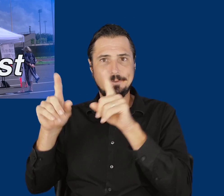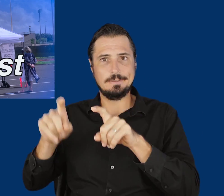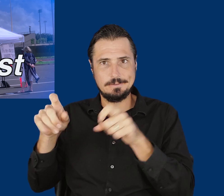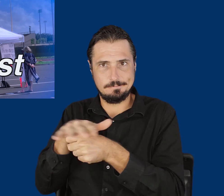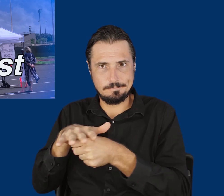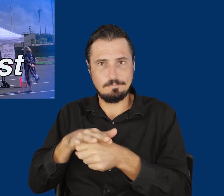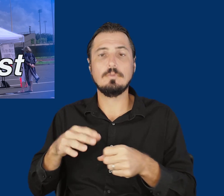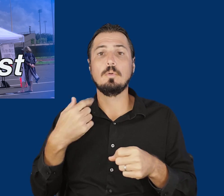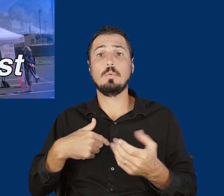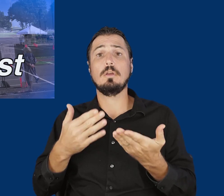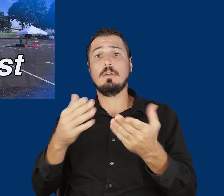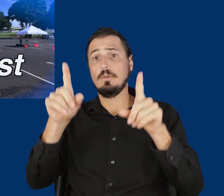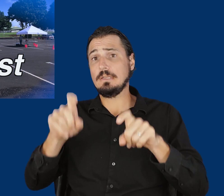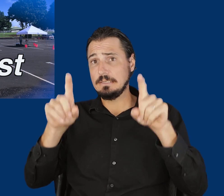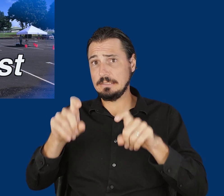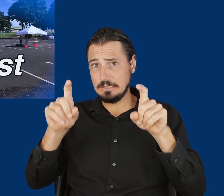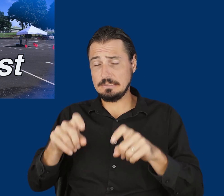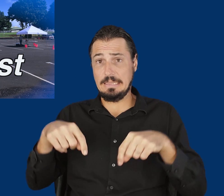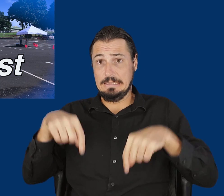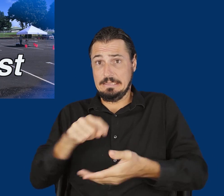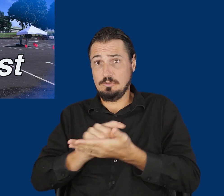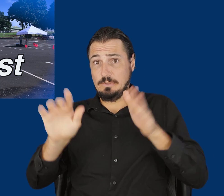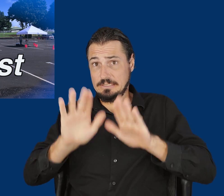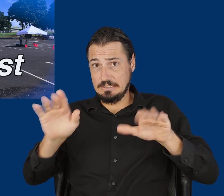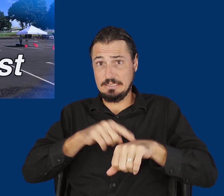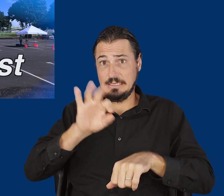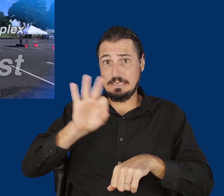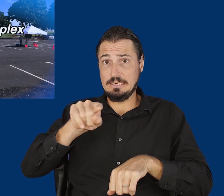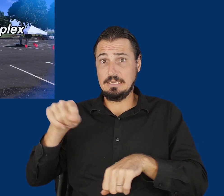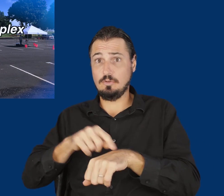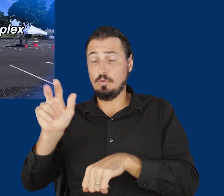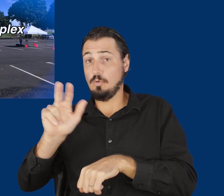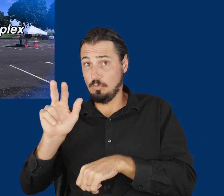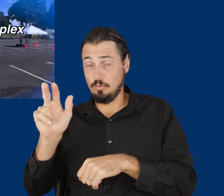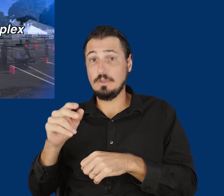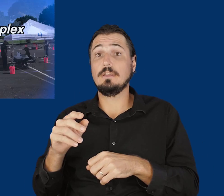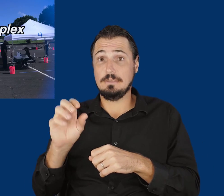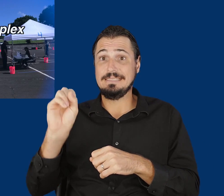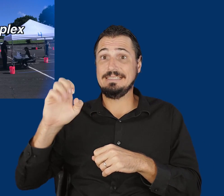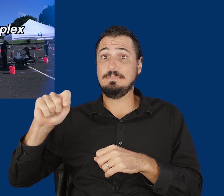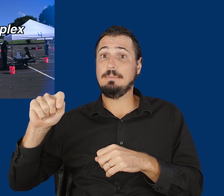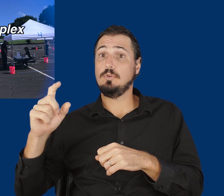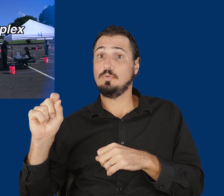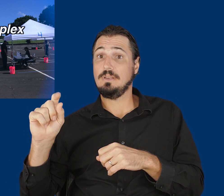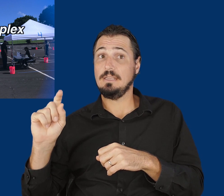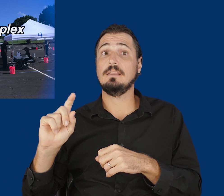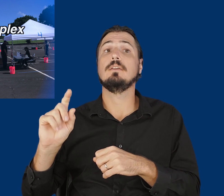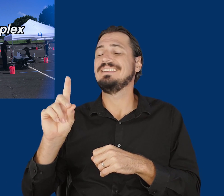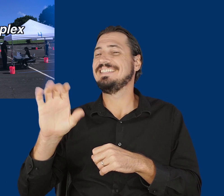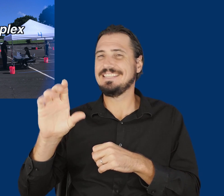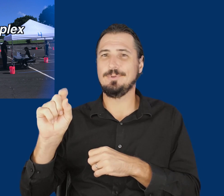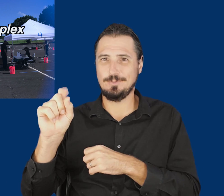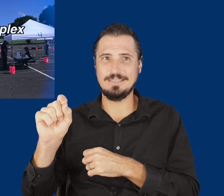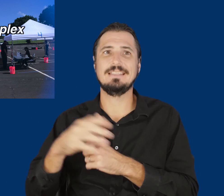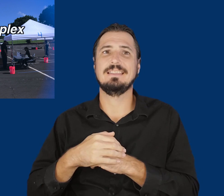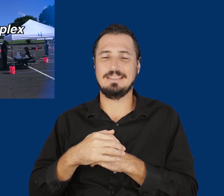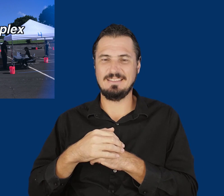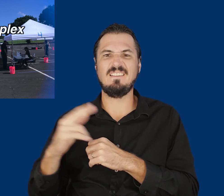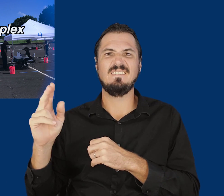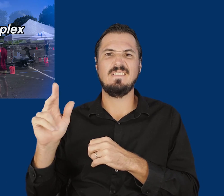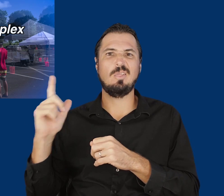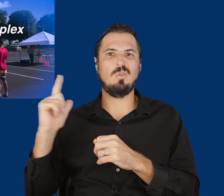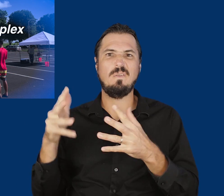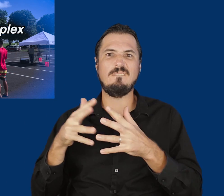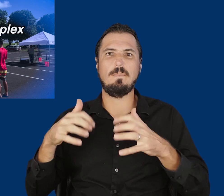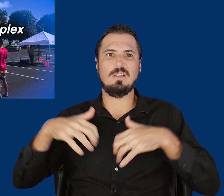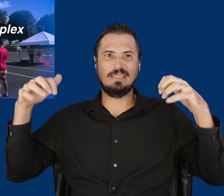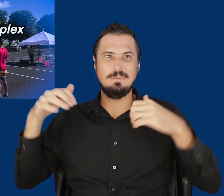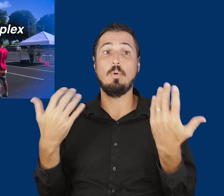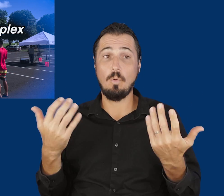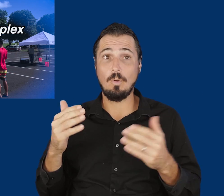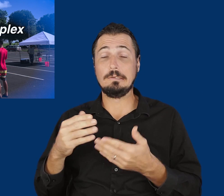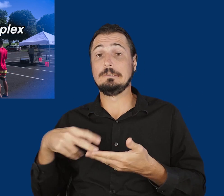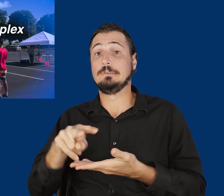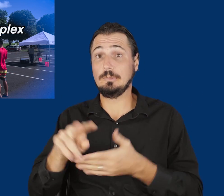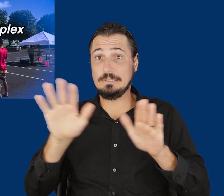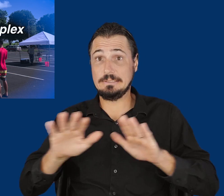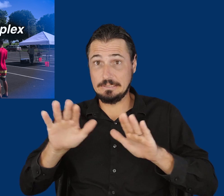Testing is offered from 9 a.m. to 3 p.m. this Sunday, December 20 at Vidinha Stadium in Lihue, and Sunday, December 27 at the Bryan J. Baptiste Sports Complex in Kapaa. These tests are